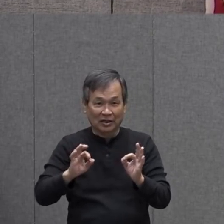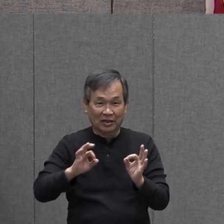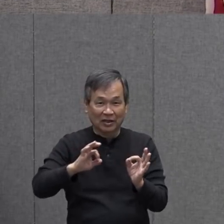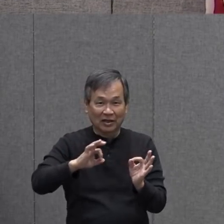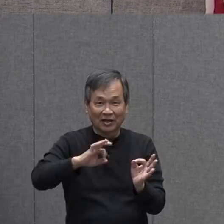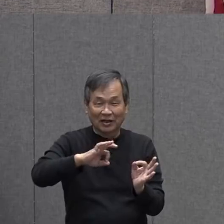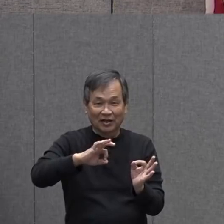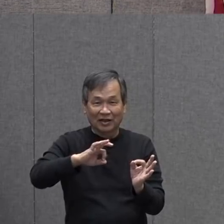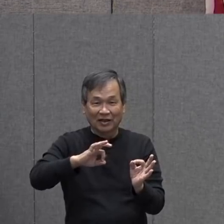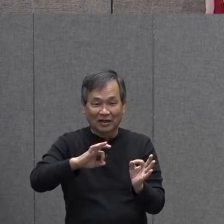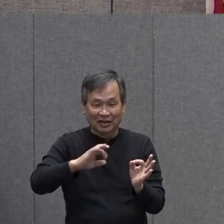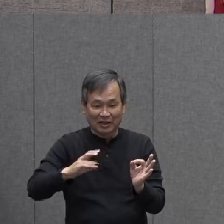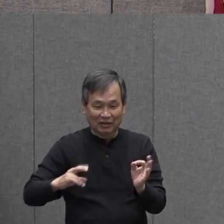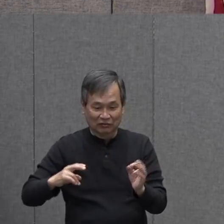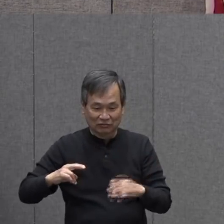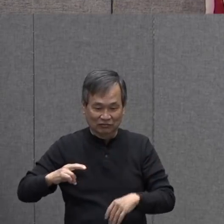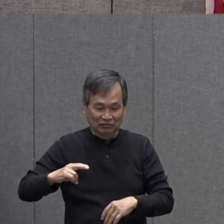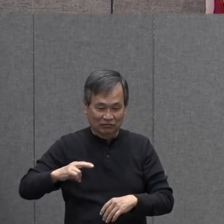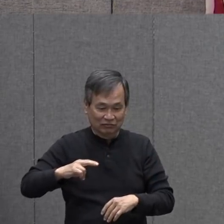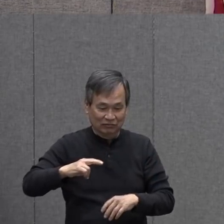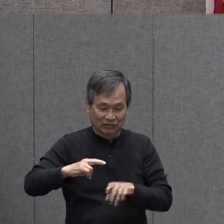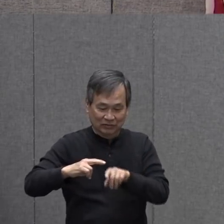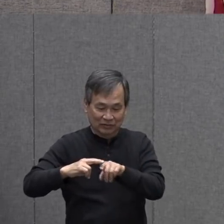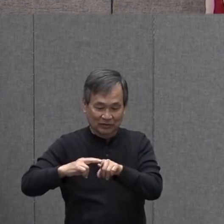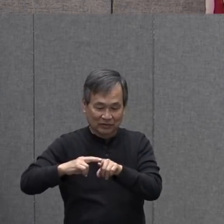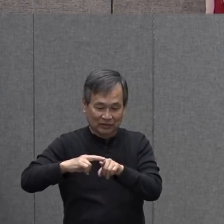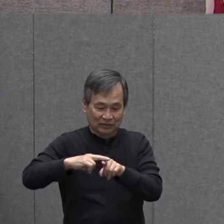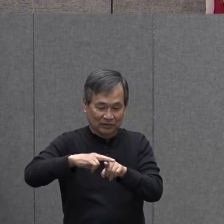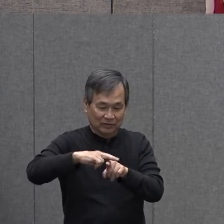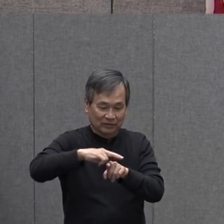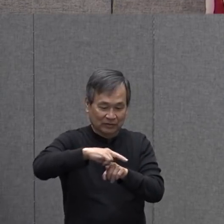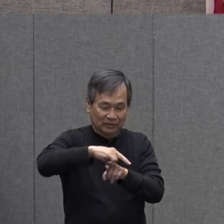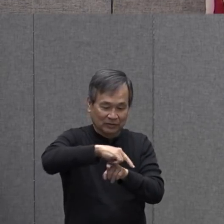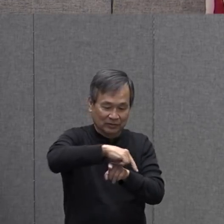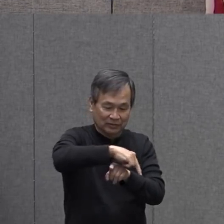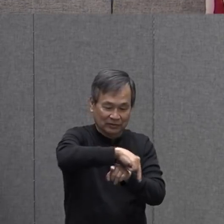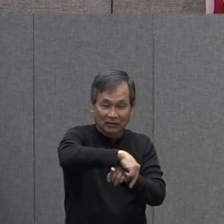that gear piece attaches, or hooks onto,